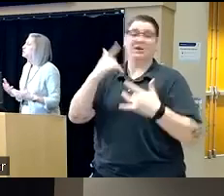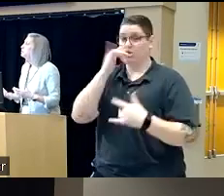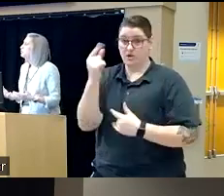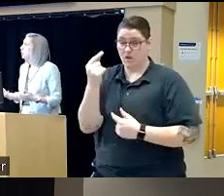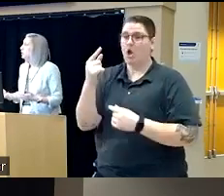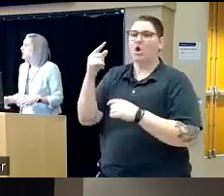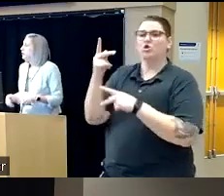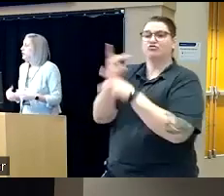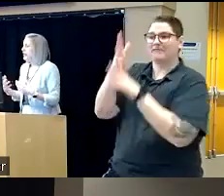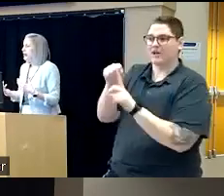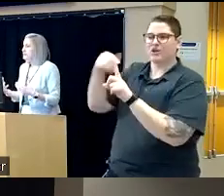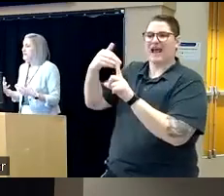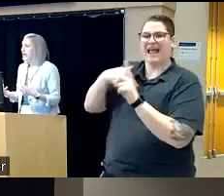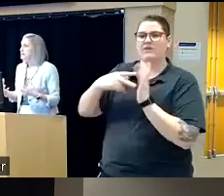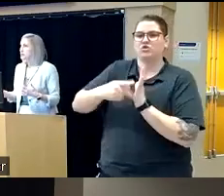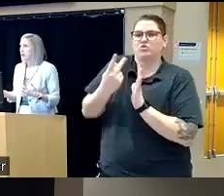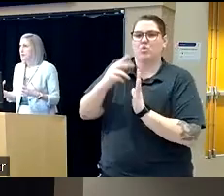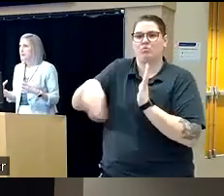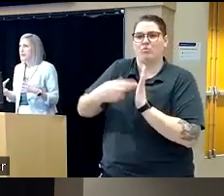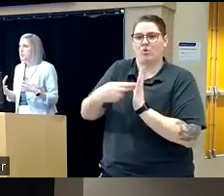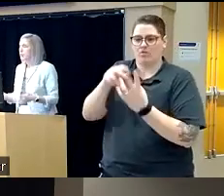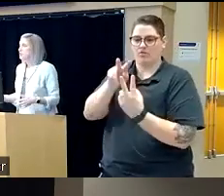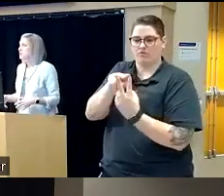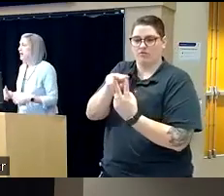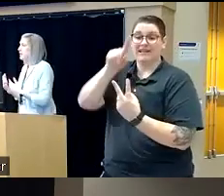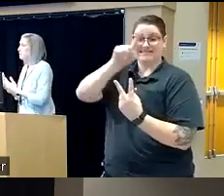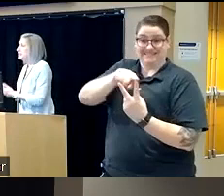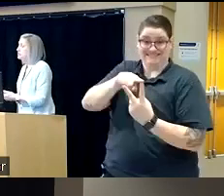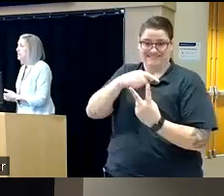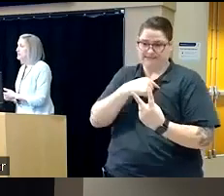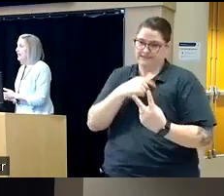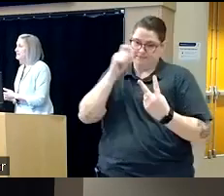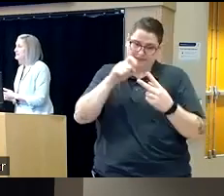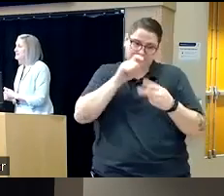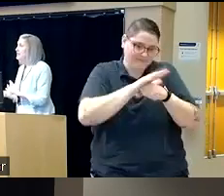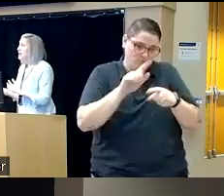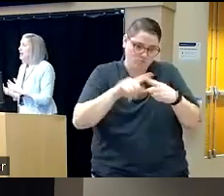have this dual role where they are tasked with spending so much time on administrative tasks